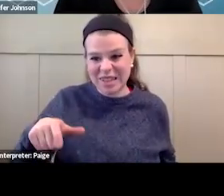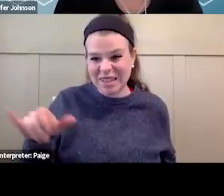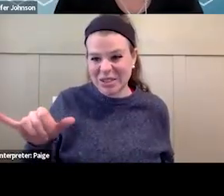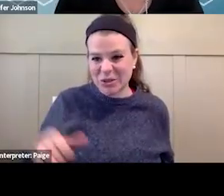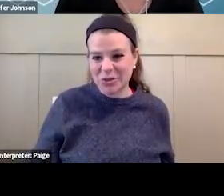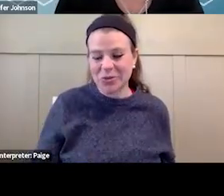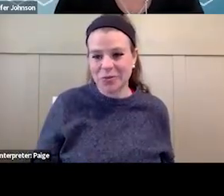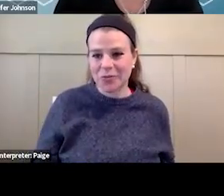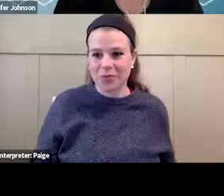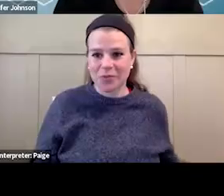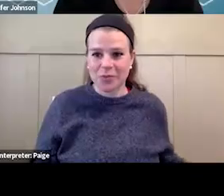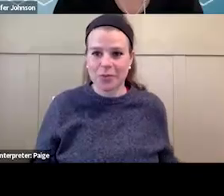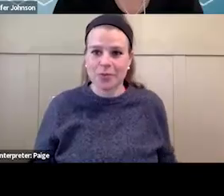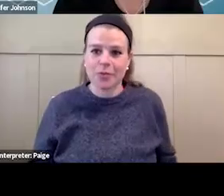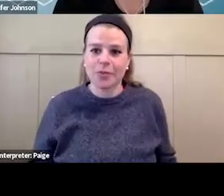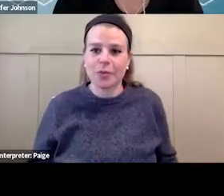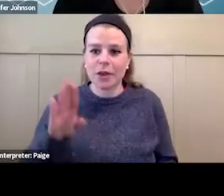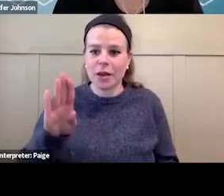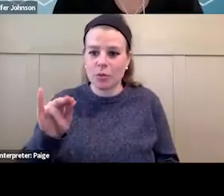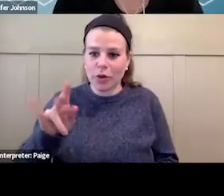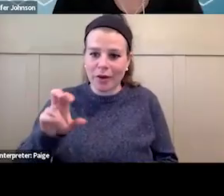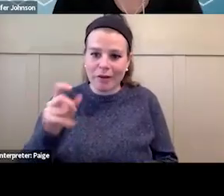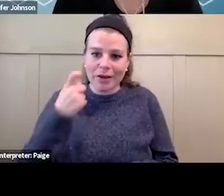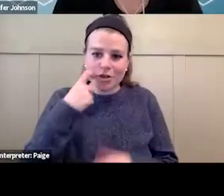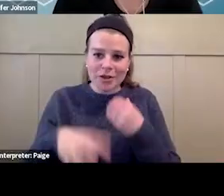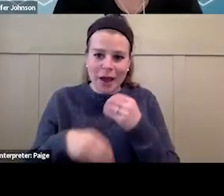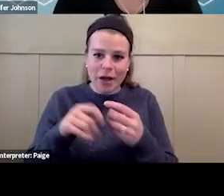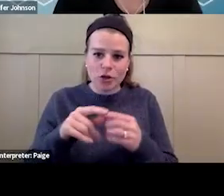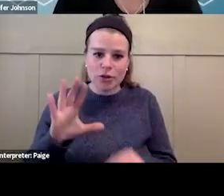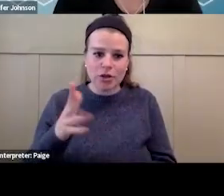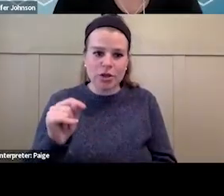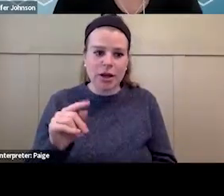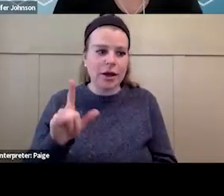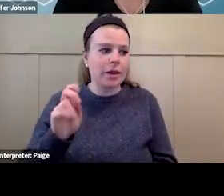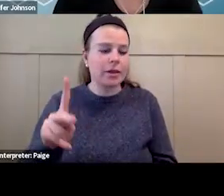So, um, Brianna did just drop in the chat, uh, the link to the Judge's Guide